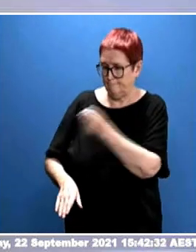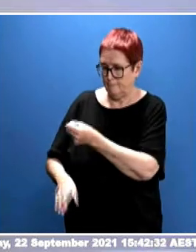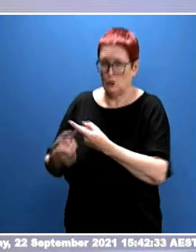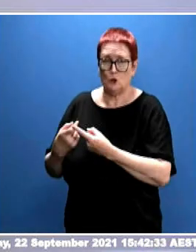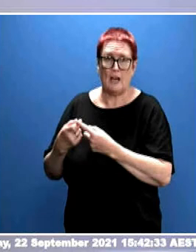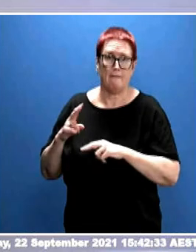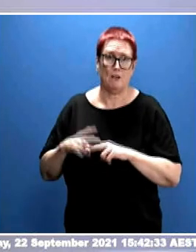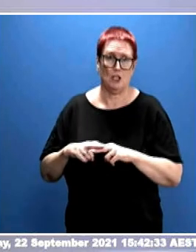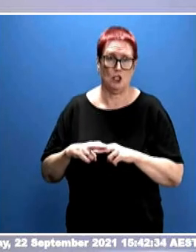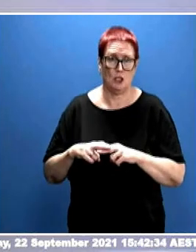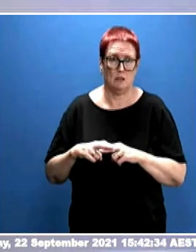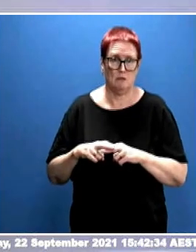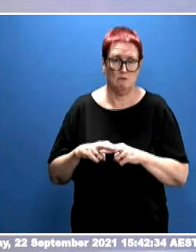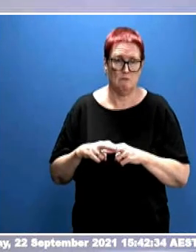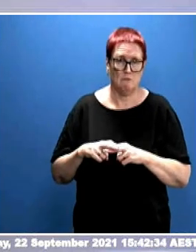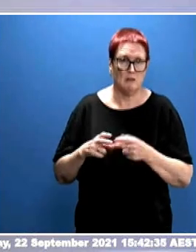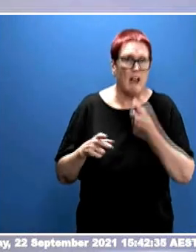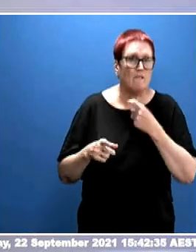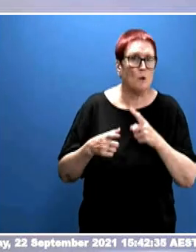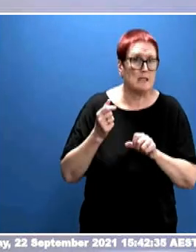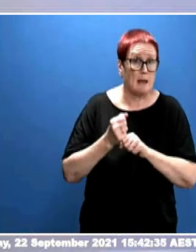The fourth of those grounds says: